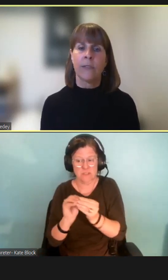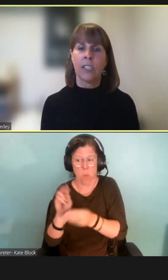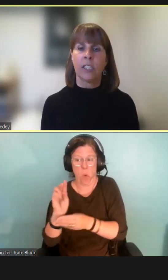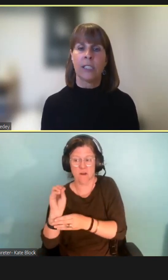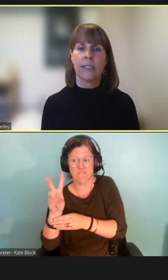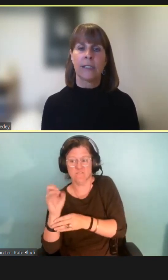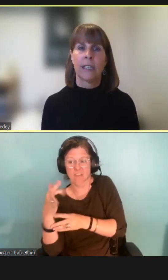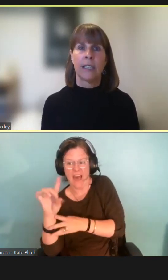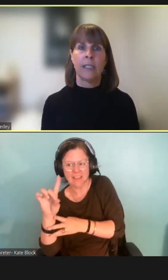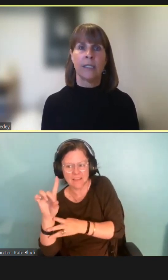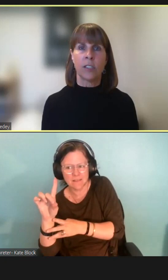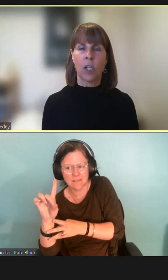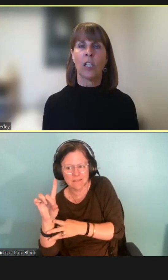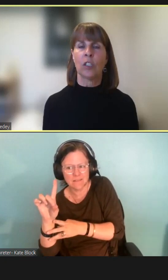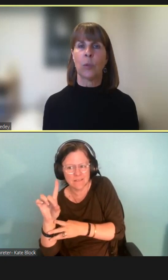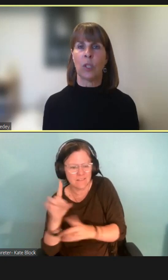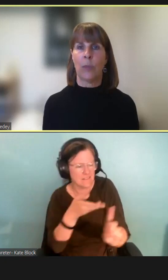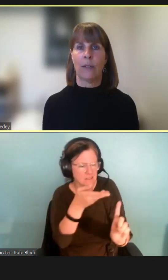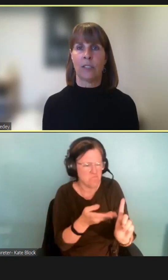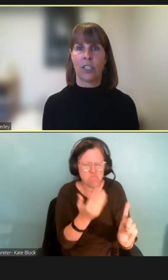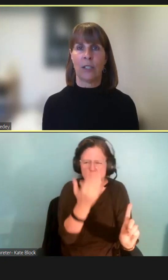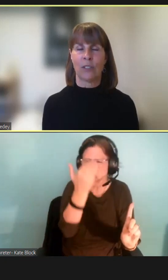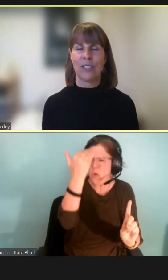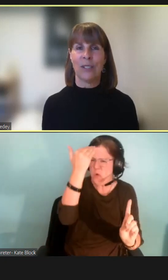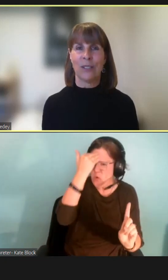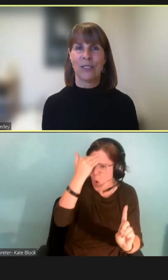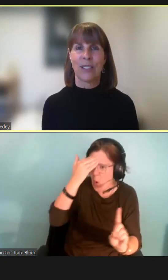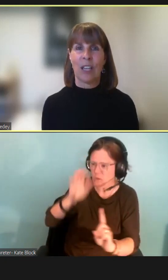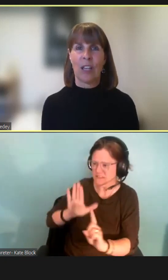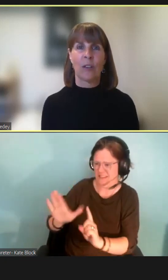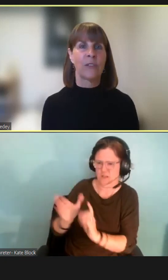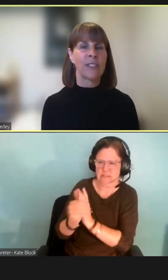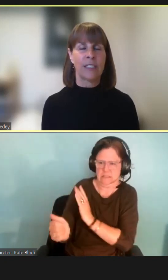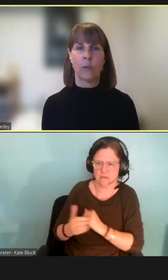interventionist is knowledgeable about the child's skills they're visiting with